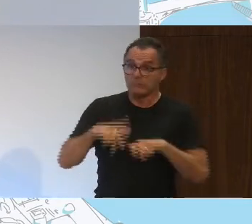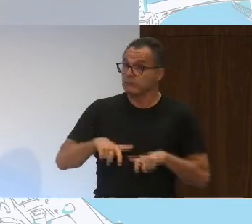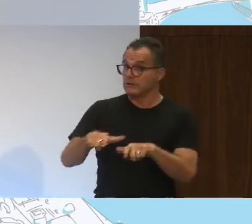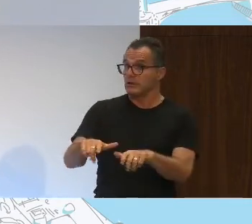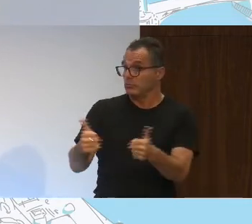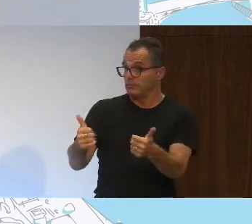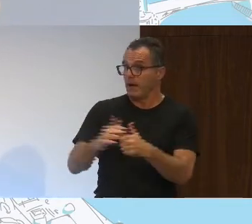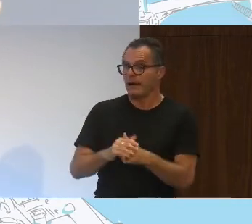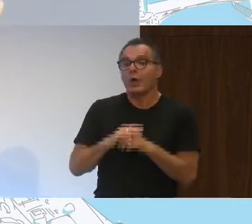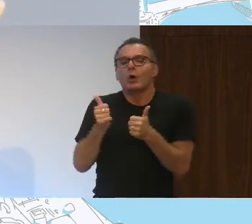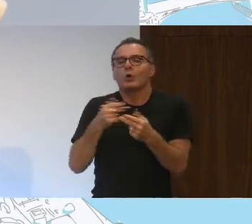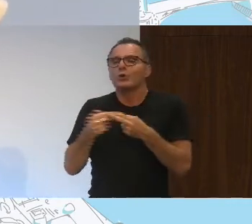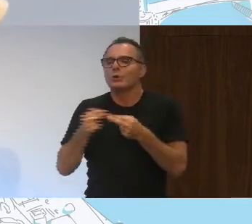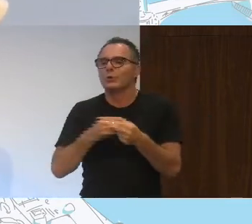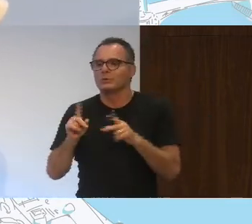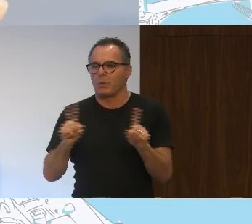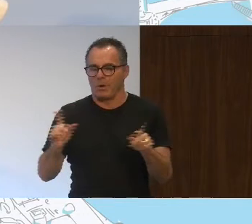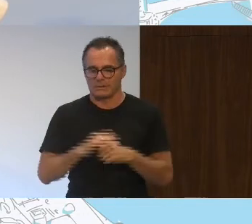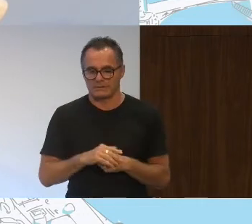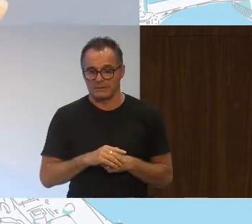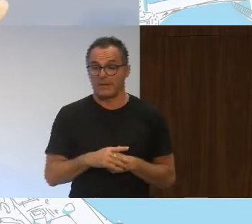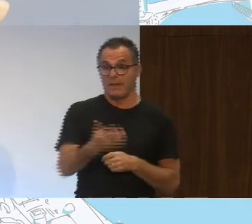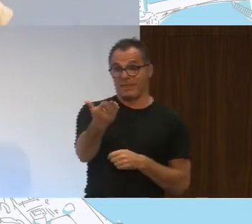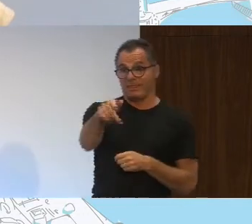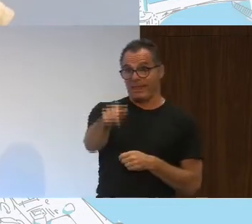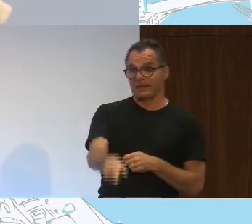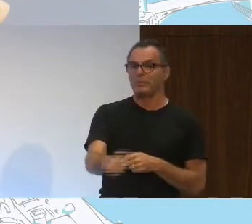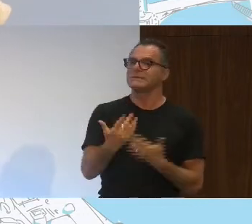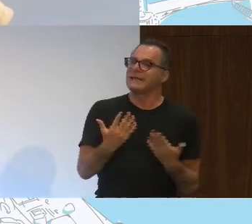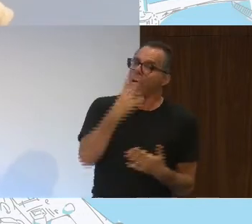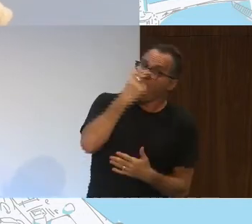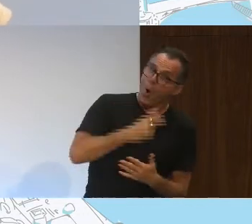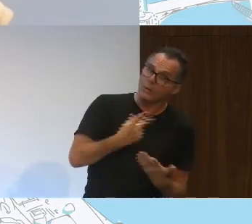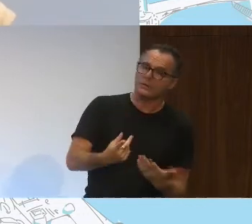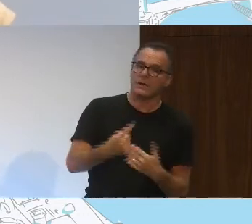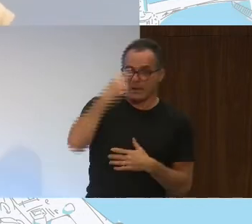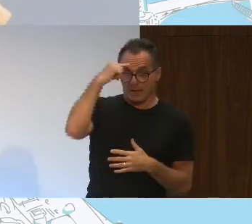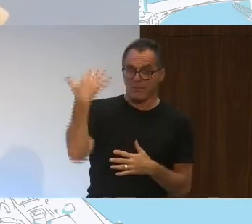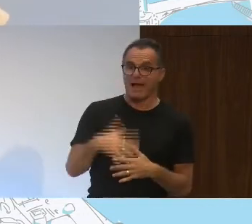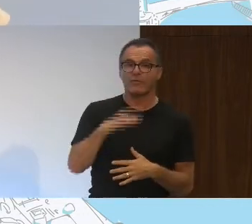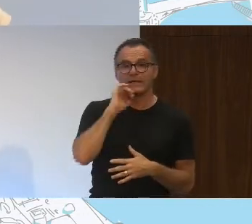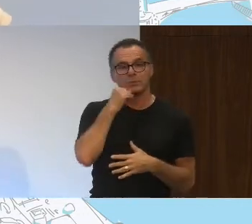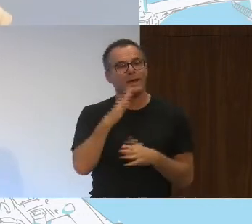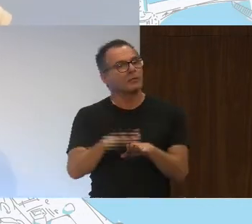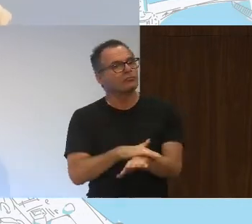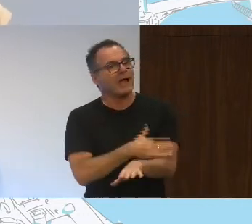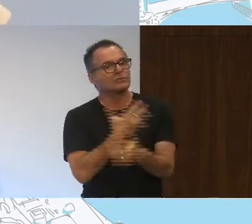The good news is that this person is getting older and the migraines are going to gradually drift away on their own.